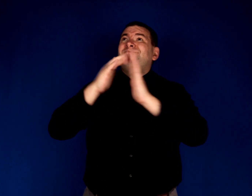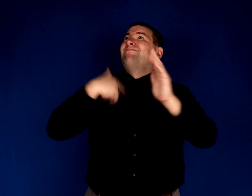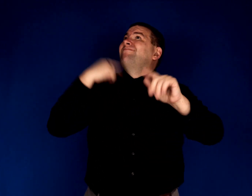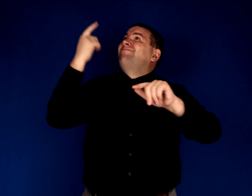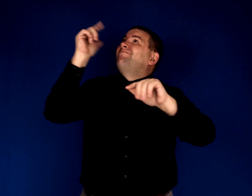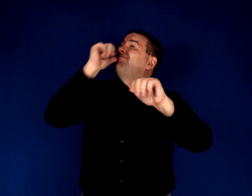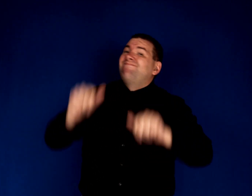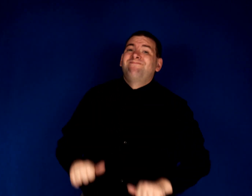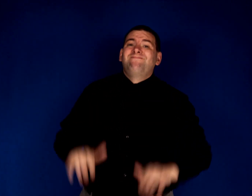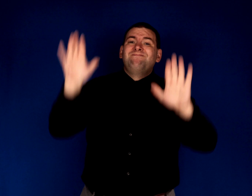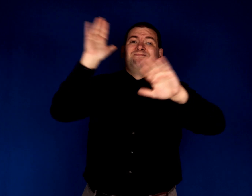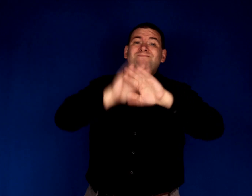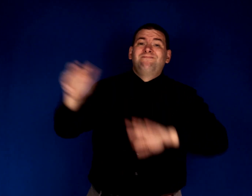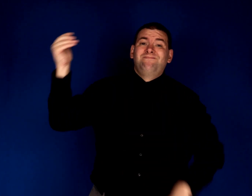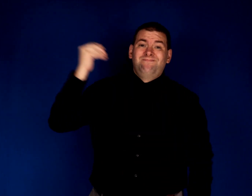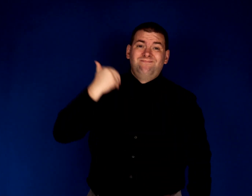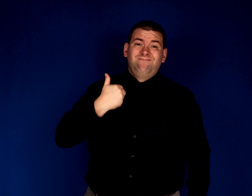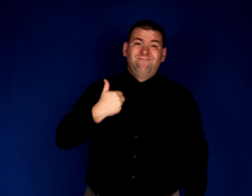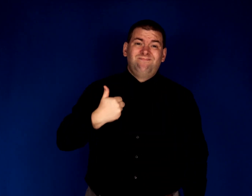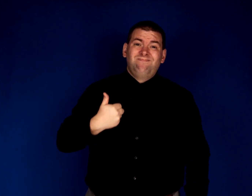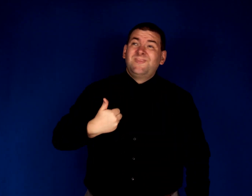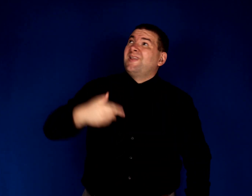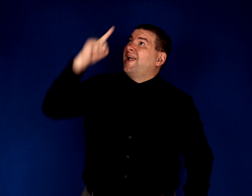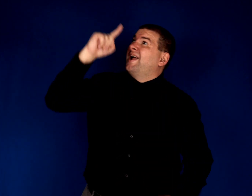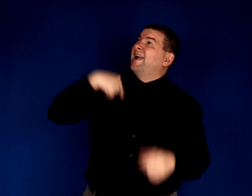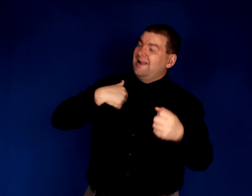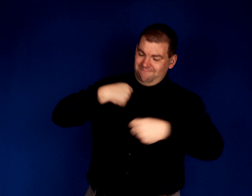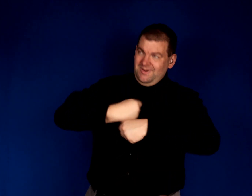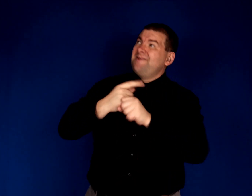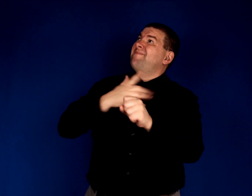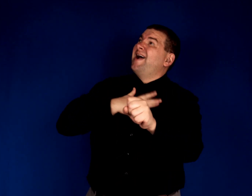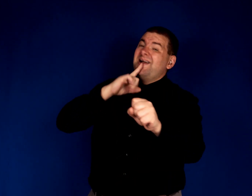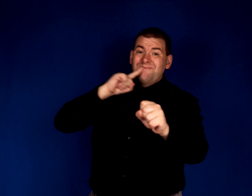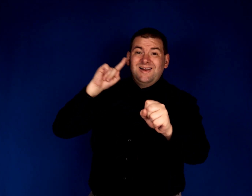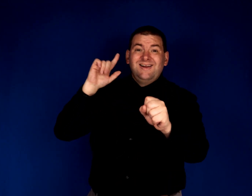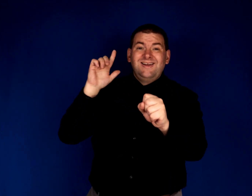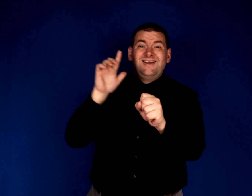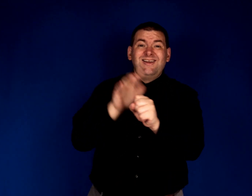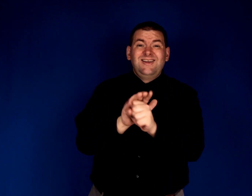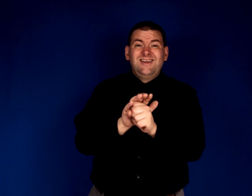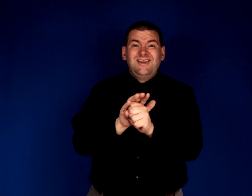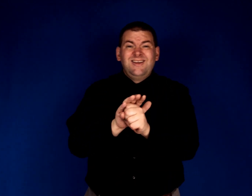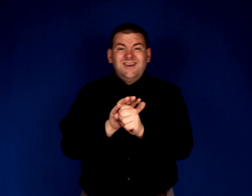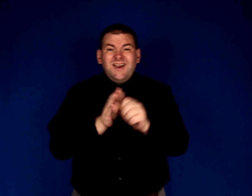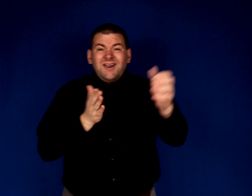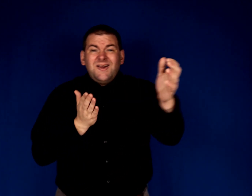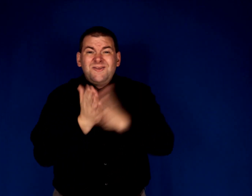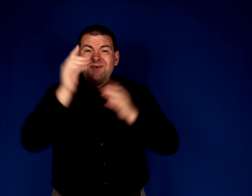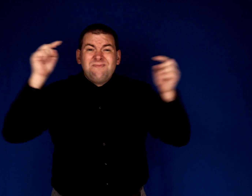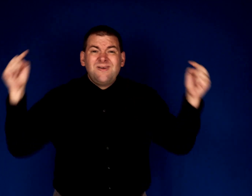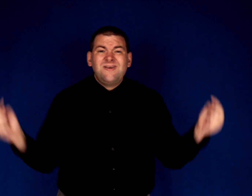do not give up on me to God I've made my plea Through pain